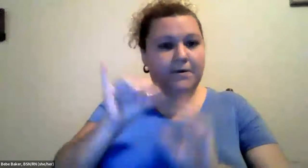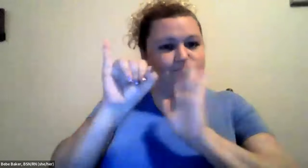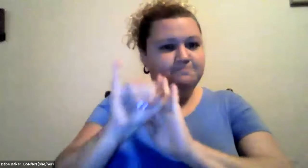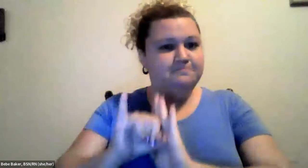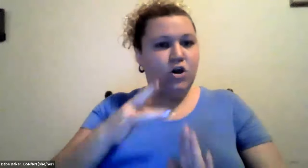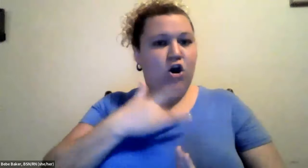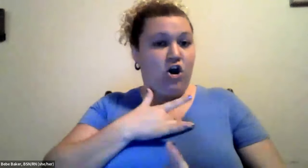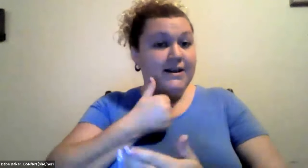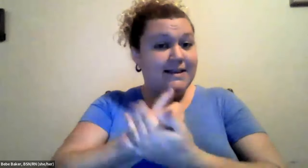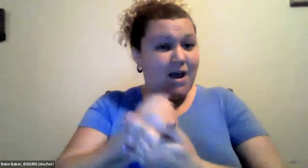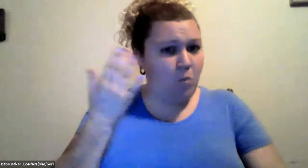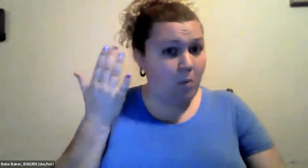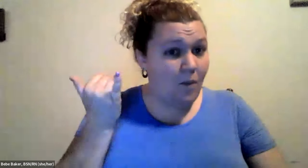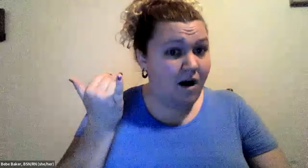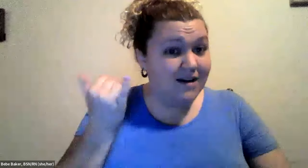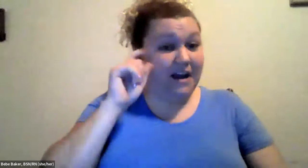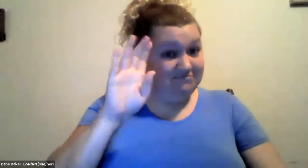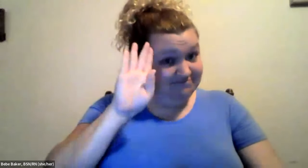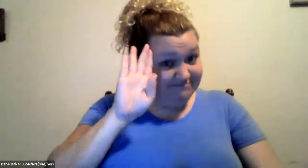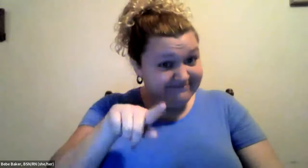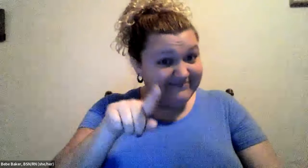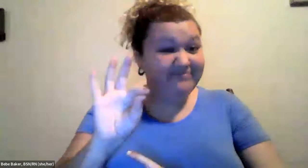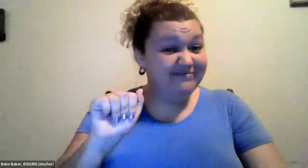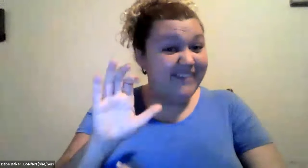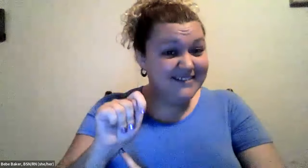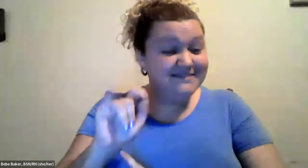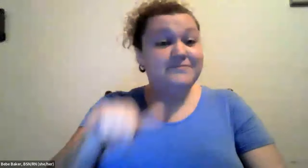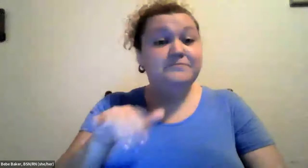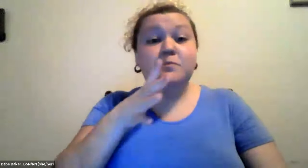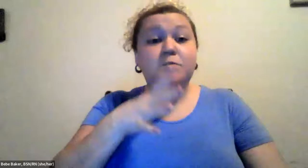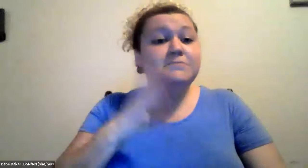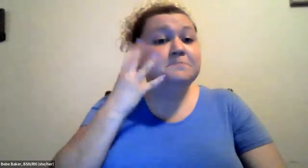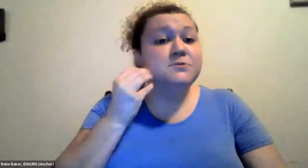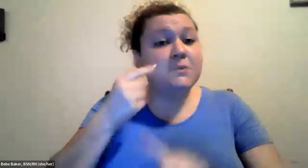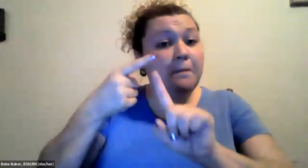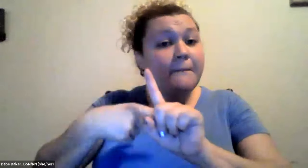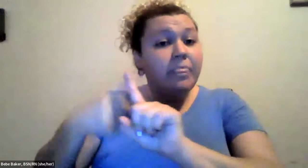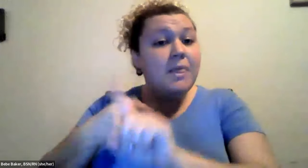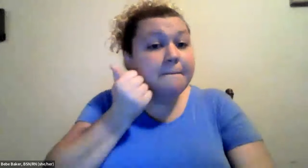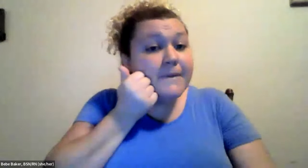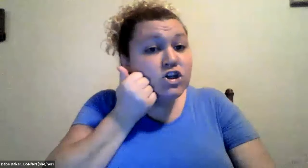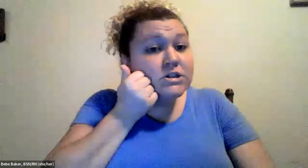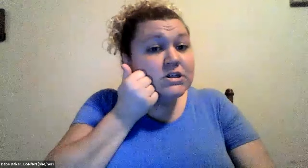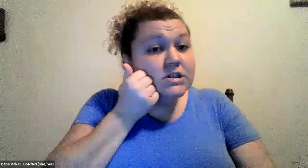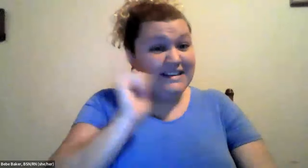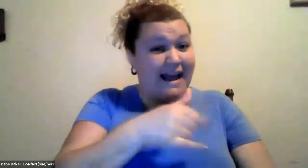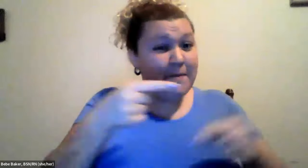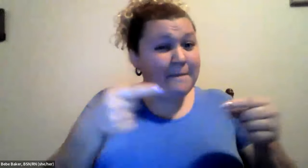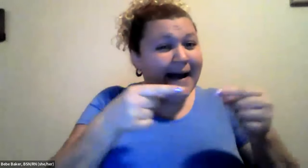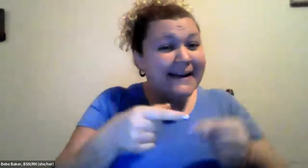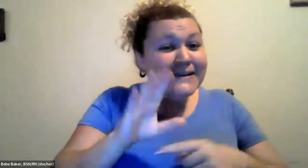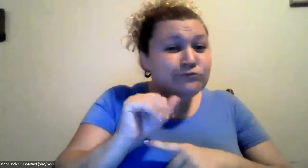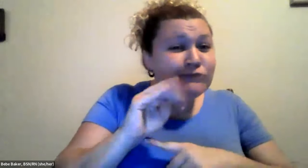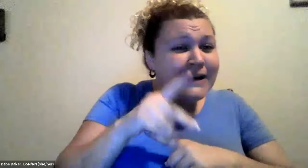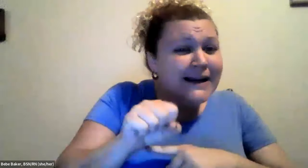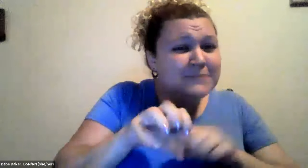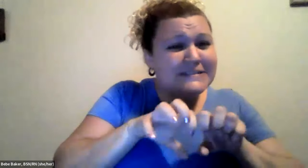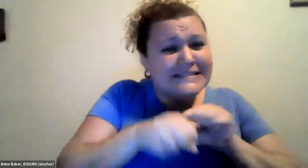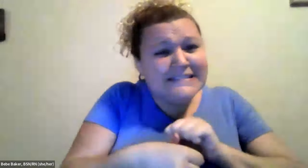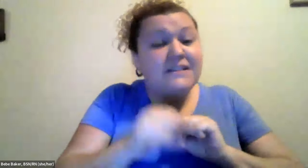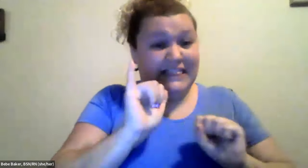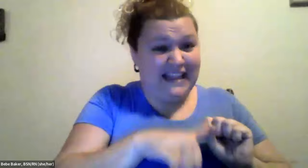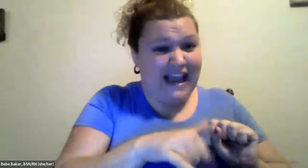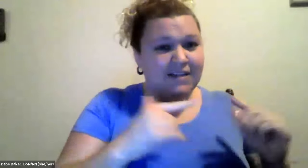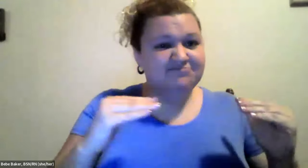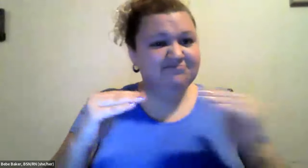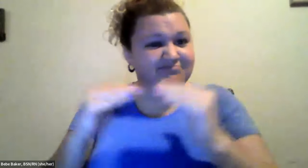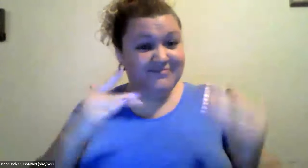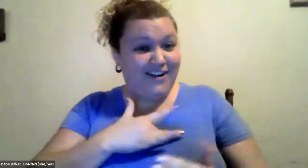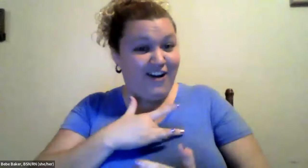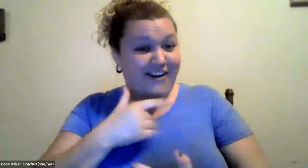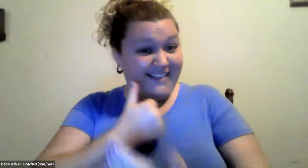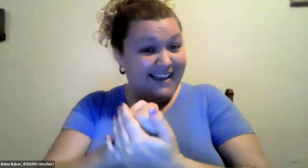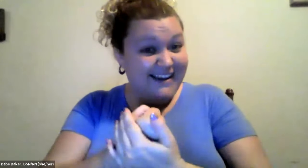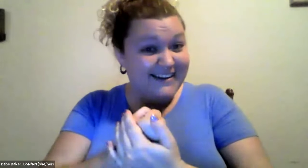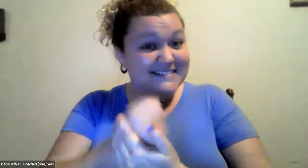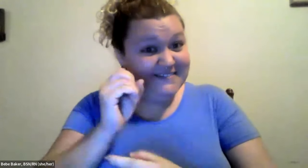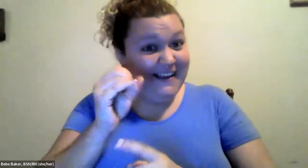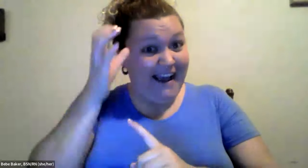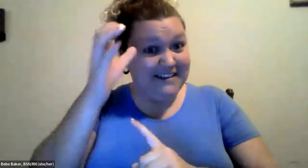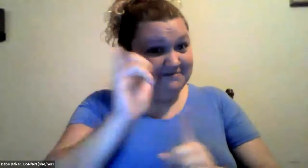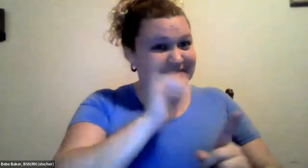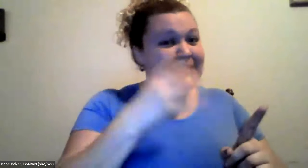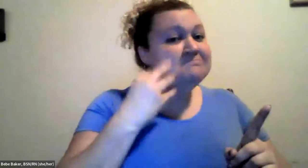Cristine Saunders: So it's tough for women to identify heart attacks, because the fact is that women experience with their monthly cycle, they get cramps and muscle pain that feels similar to a heart attack.